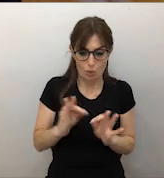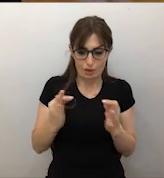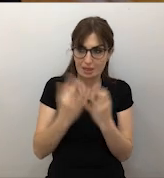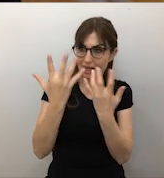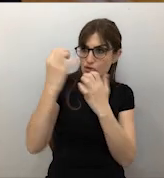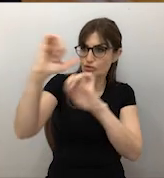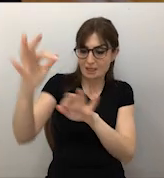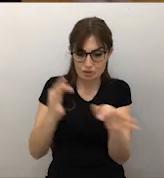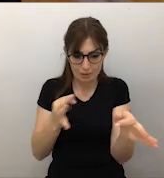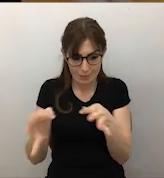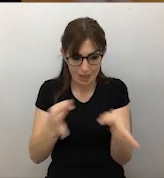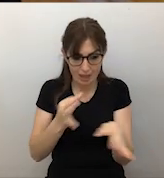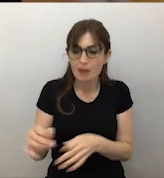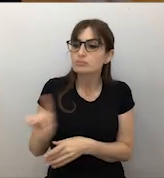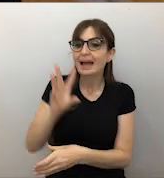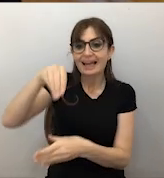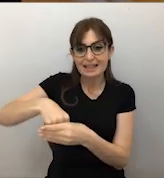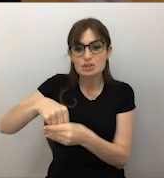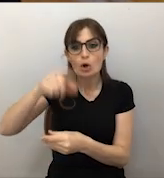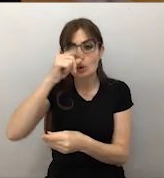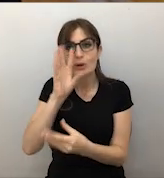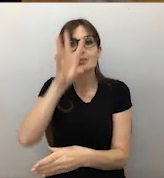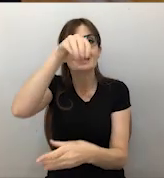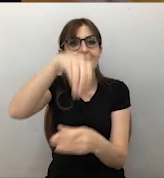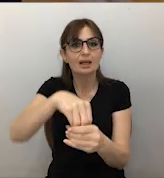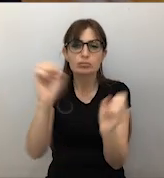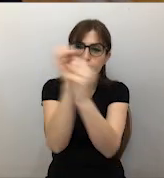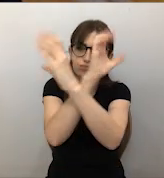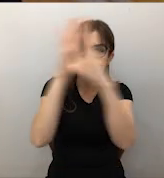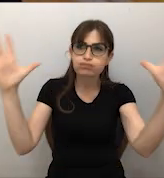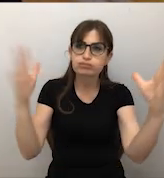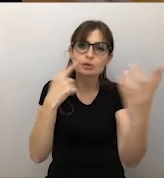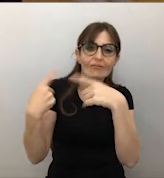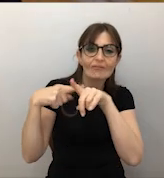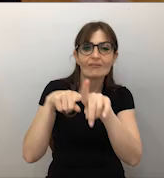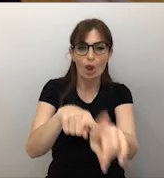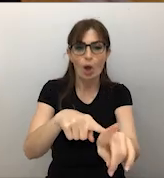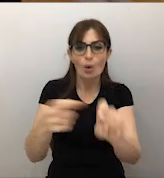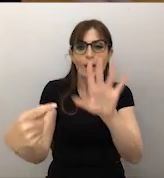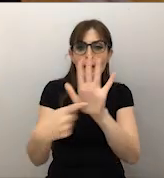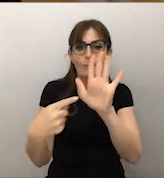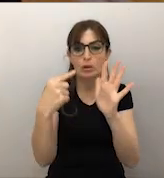the internal management accounts may also include a dashboard for tracking key performance indicators such